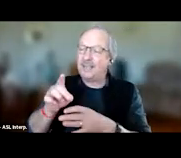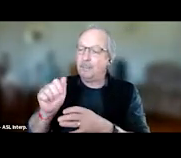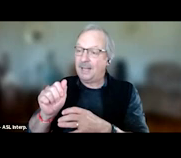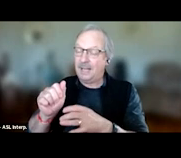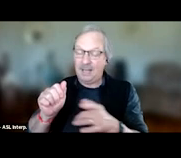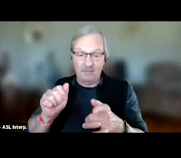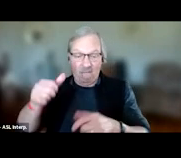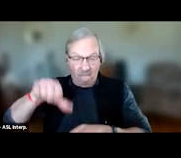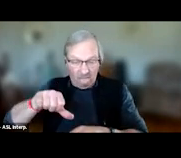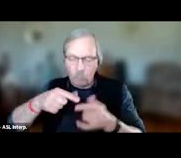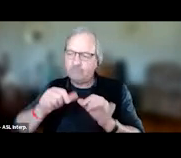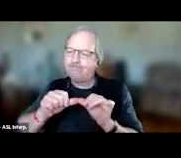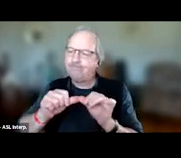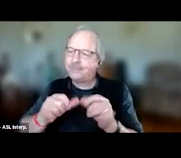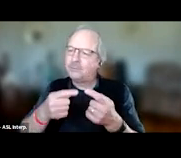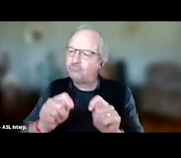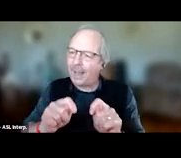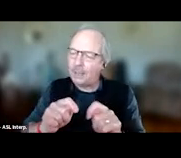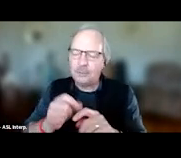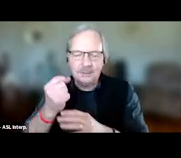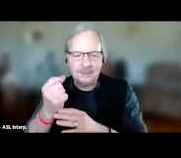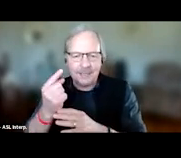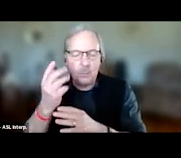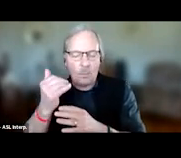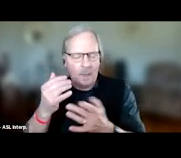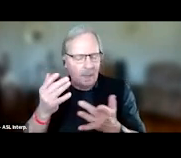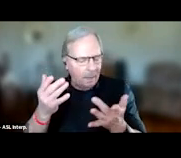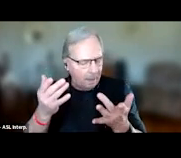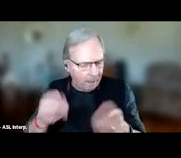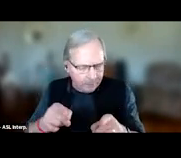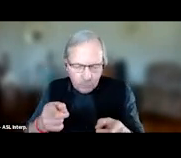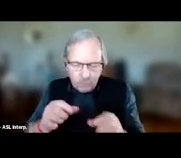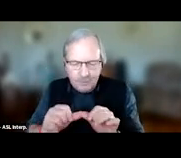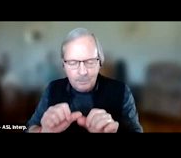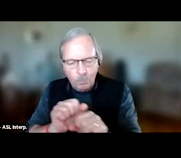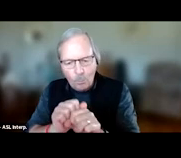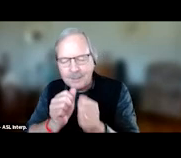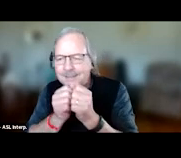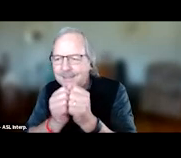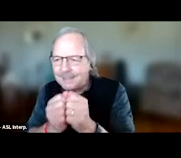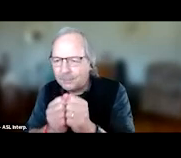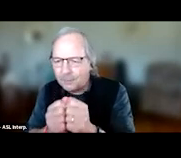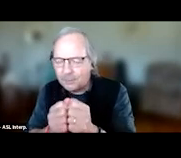and you're gonna understand why denial happened and keep working on it together, because that's what so is,